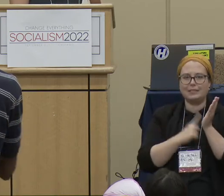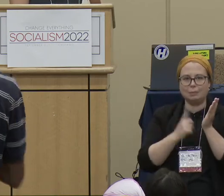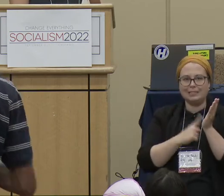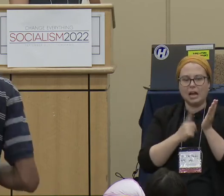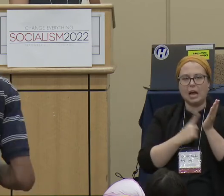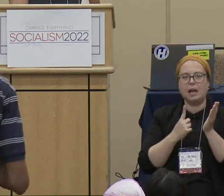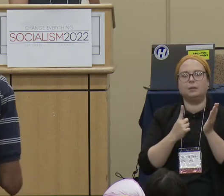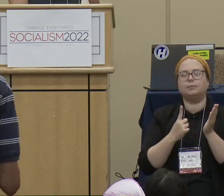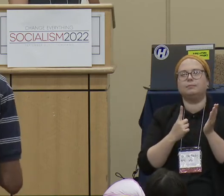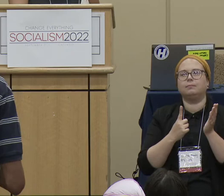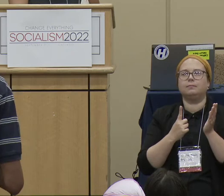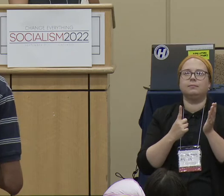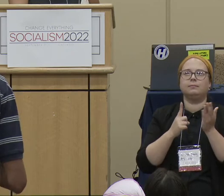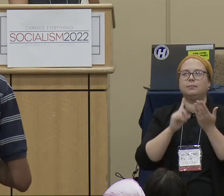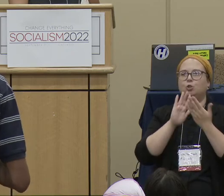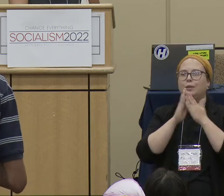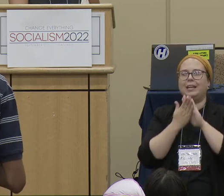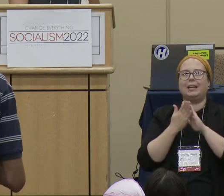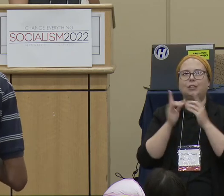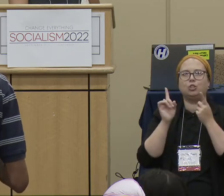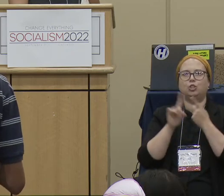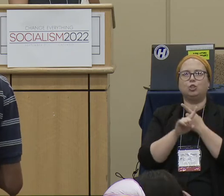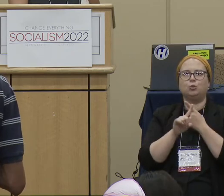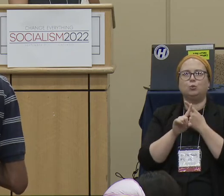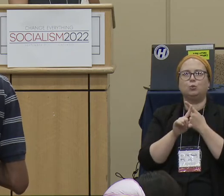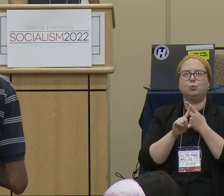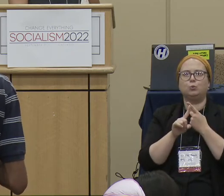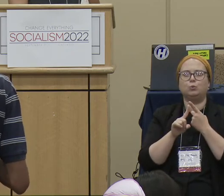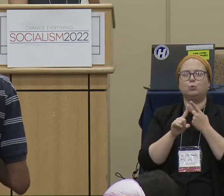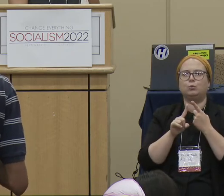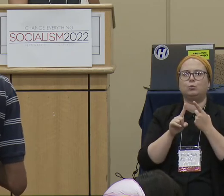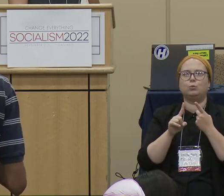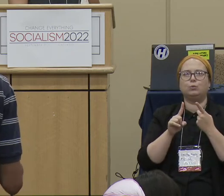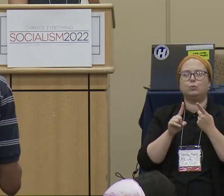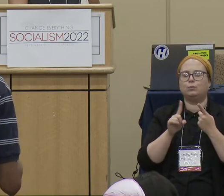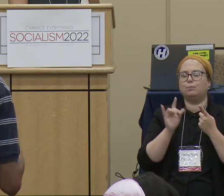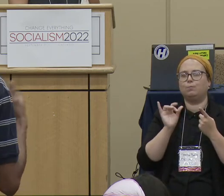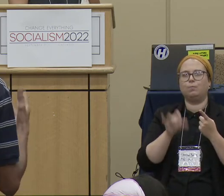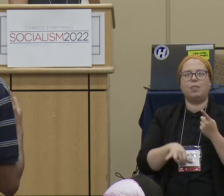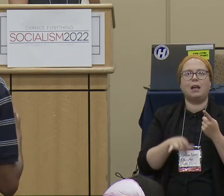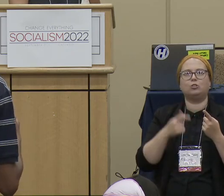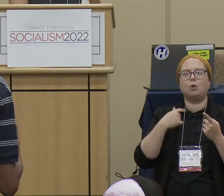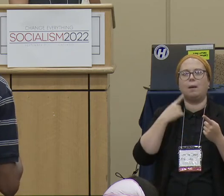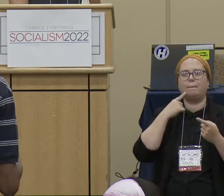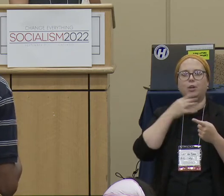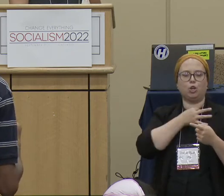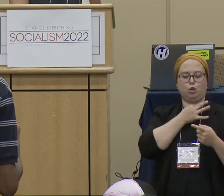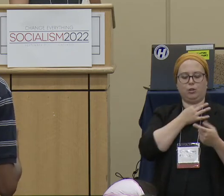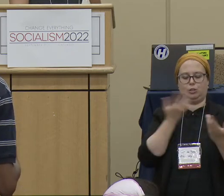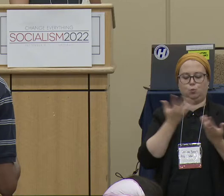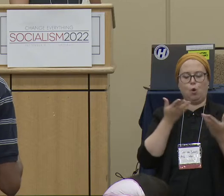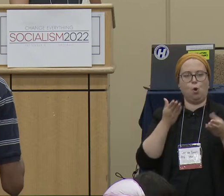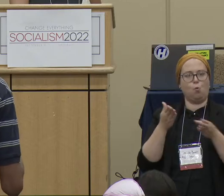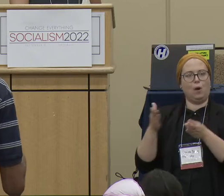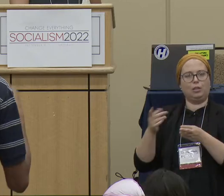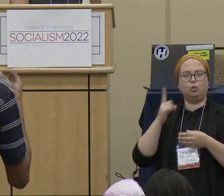foot in the door. Sometimes just to get into the capitalist, you know, whatever . So, I'm curious what ways you